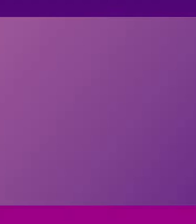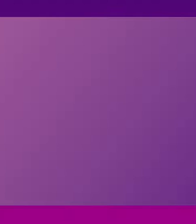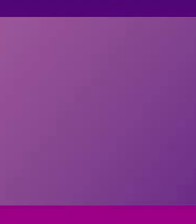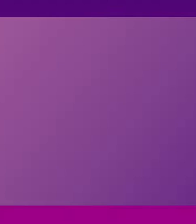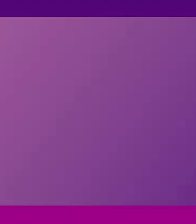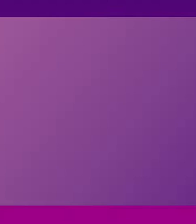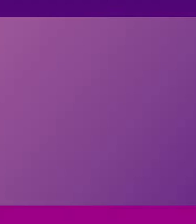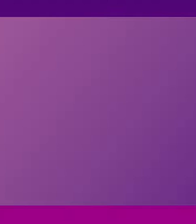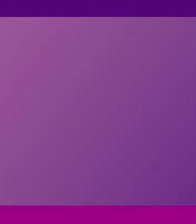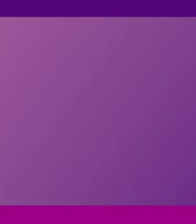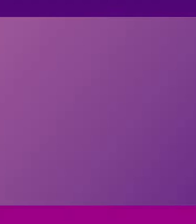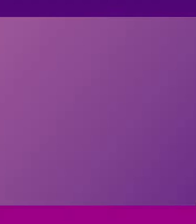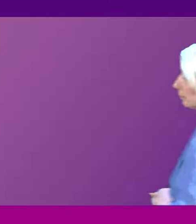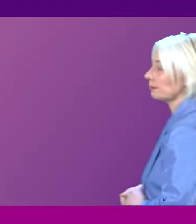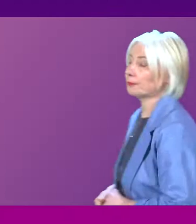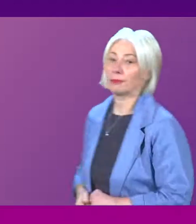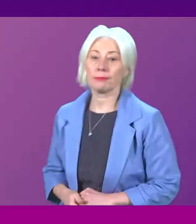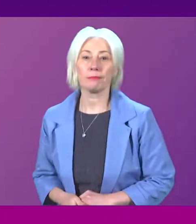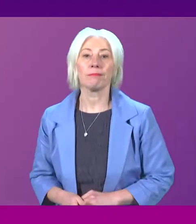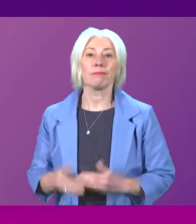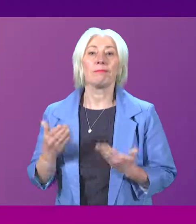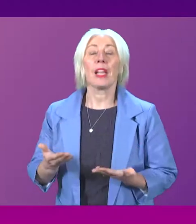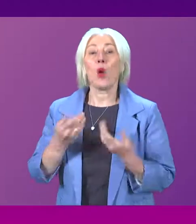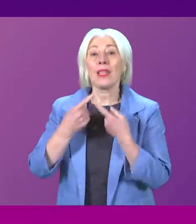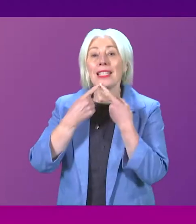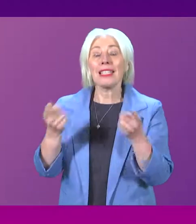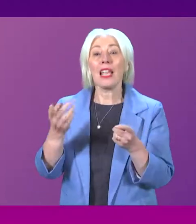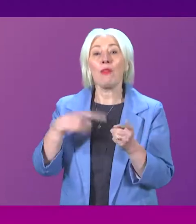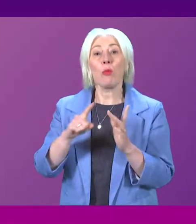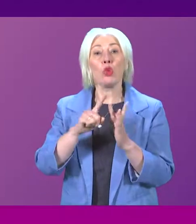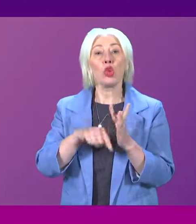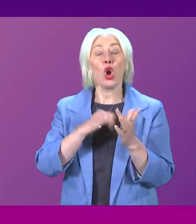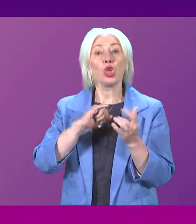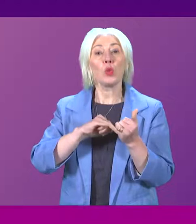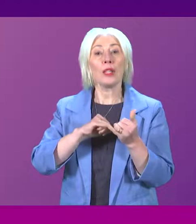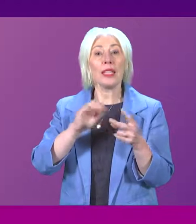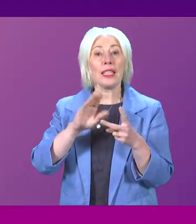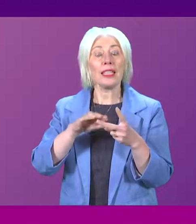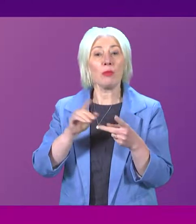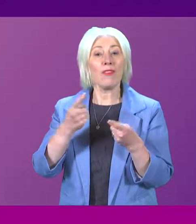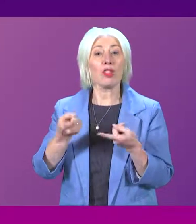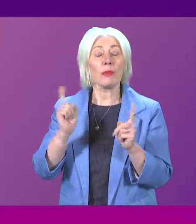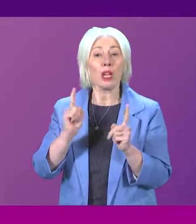The next item of business is a statement by John Swinney on the Scottish Covid-19 inquiry chair.